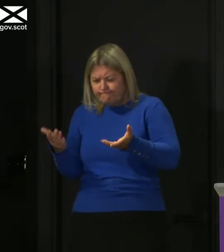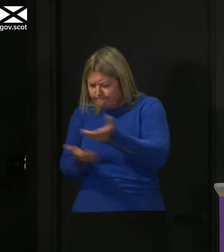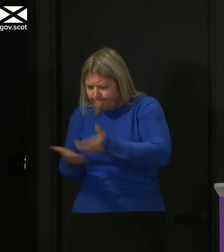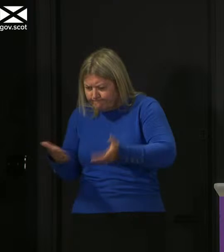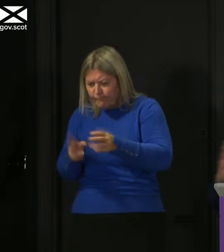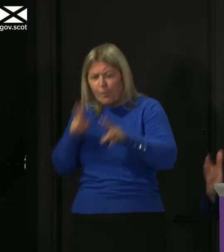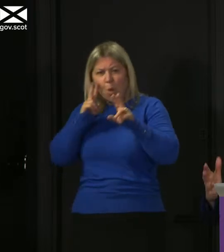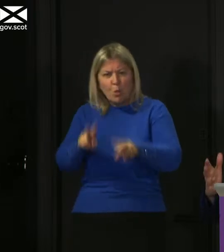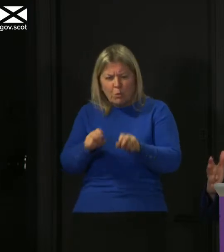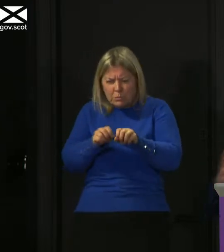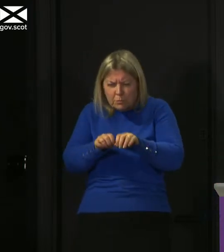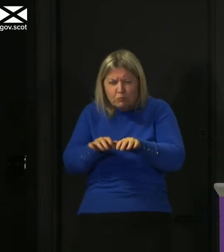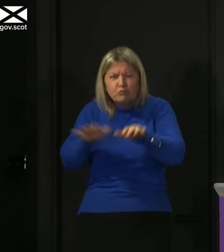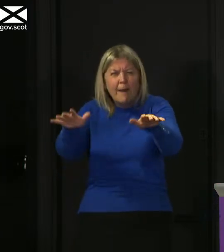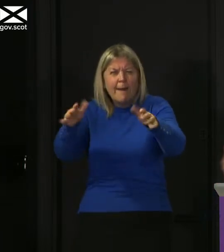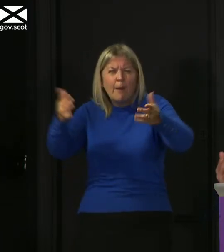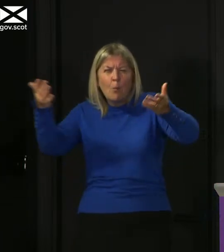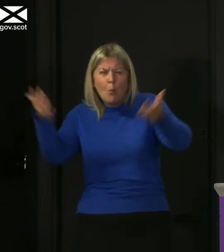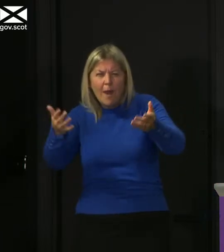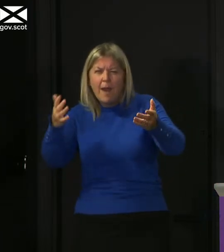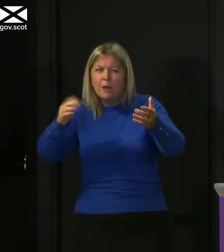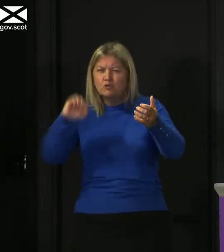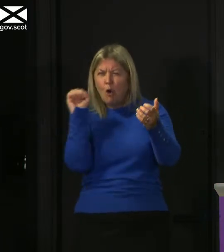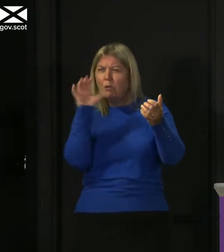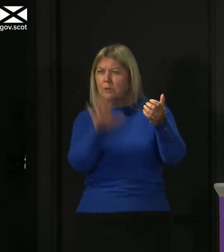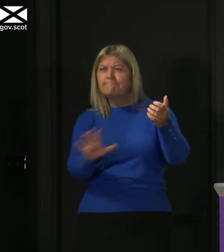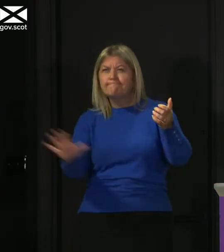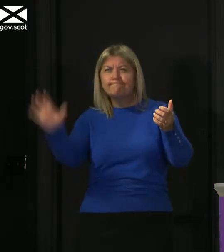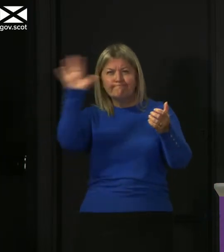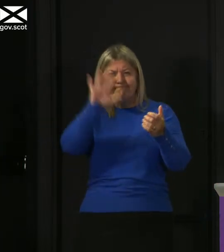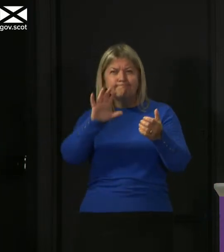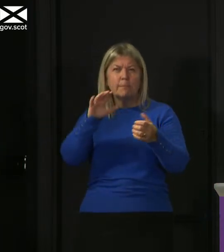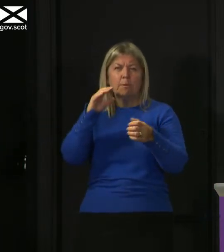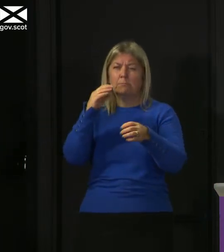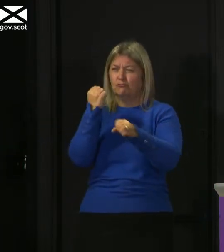we'll look at the demographics of the spread. I will hear from Gregor and Jason and others